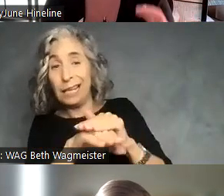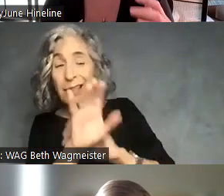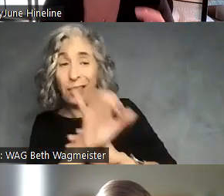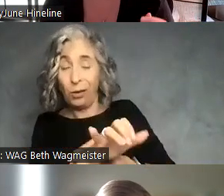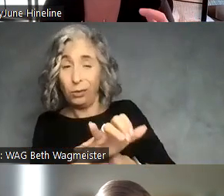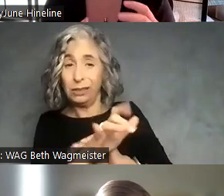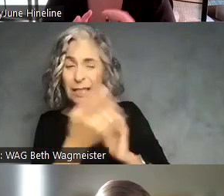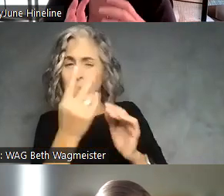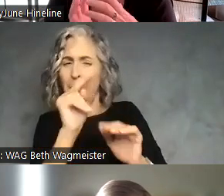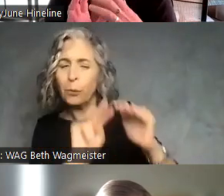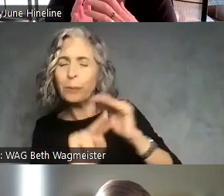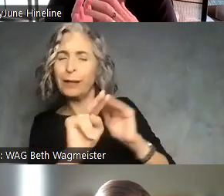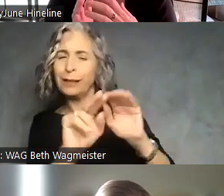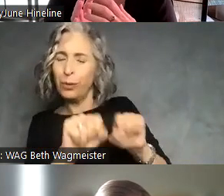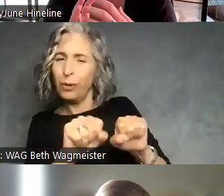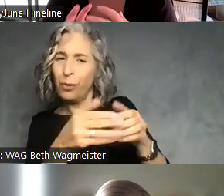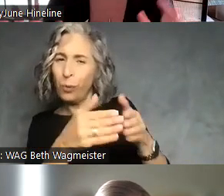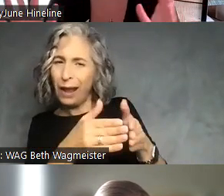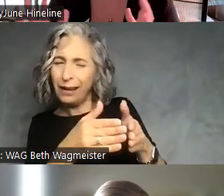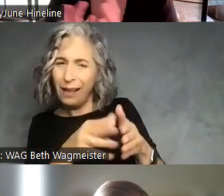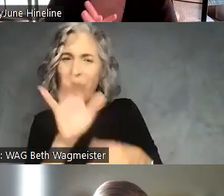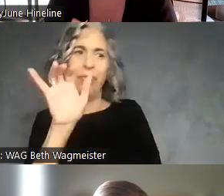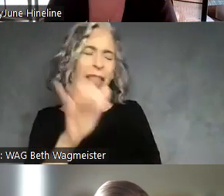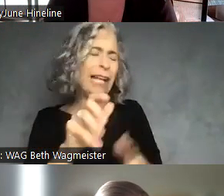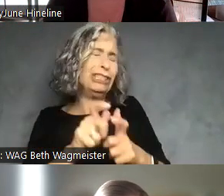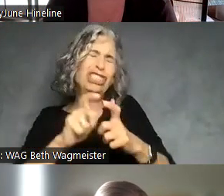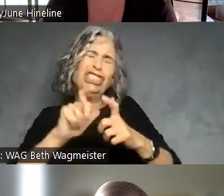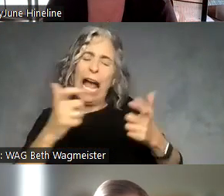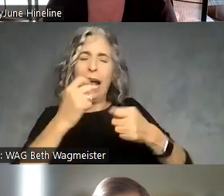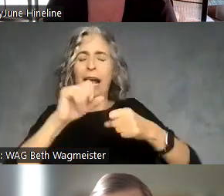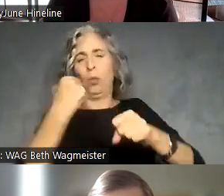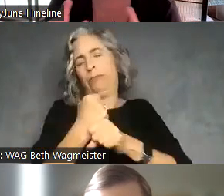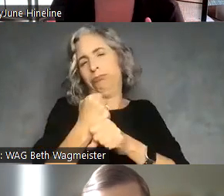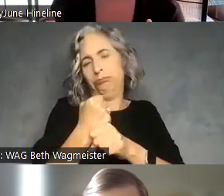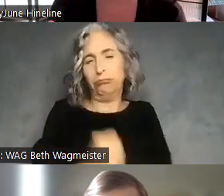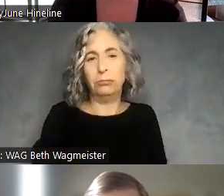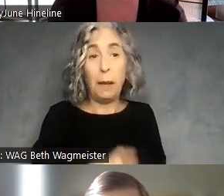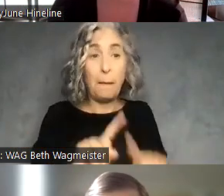text around forms. Forms are very hard for a lot of people. And I think, you know, adjusting,